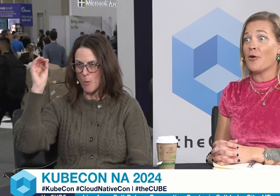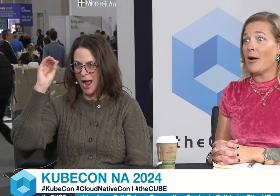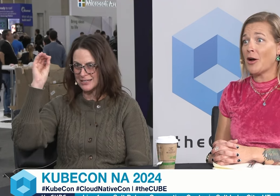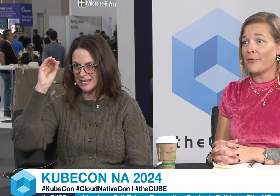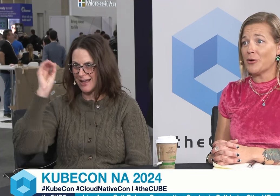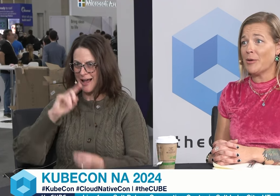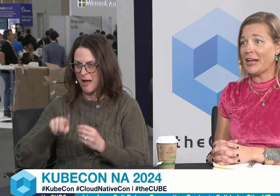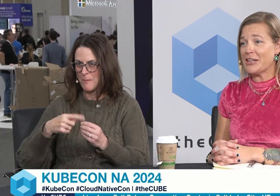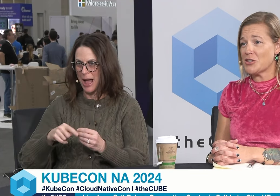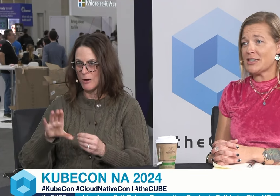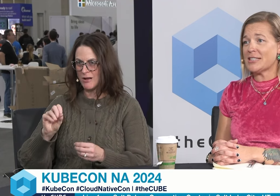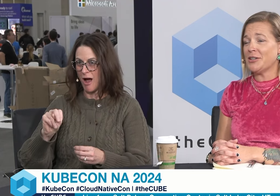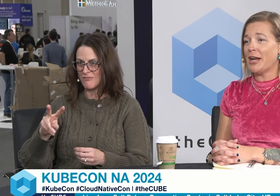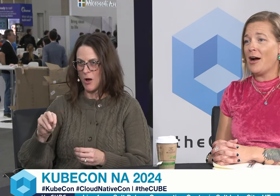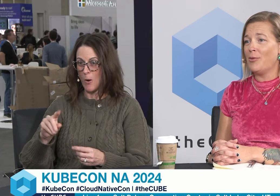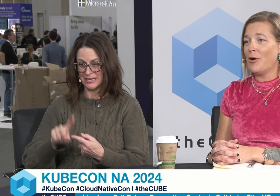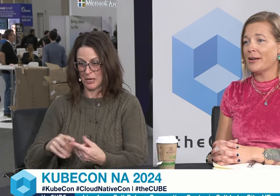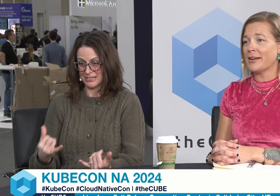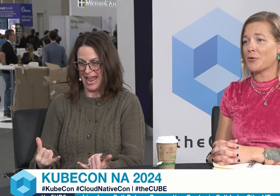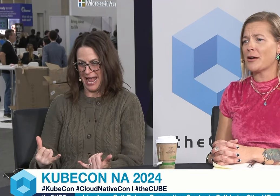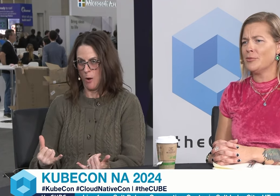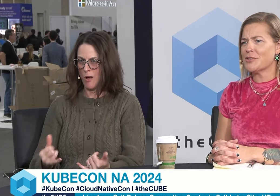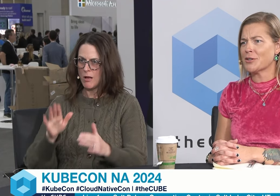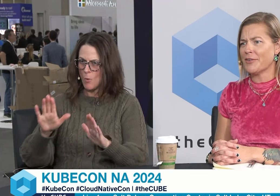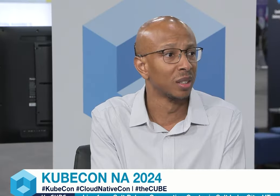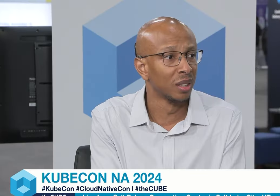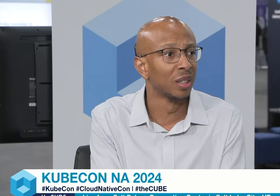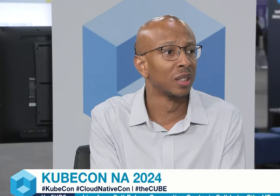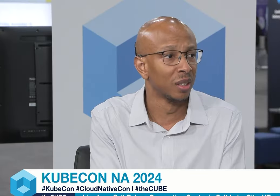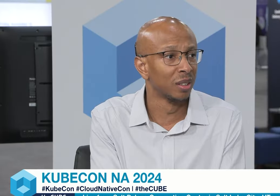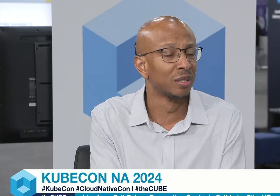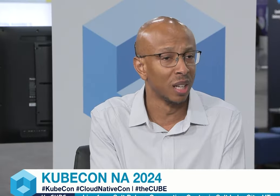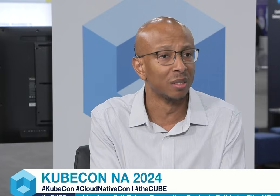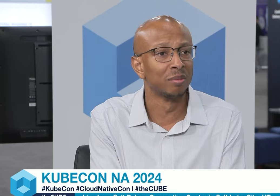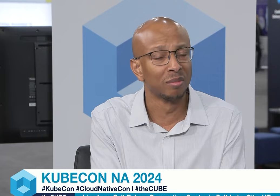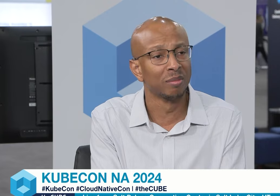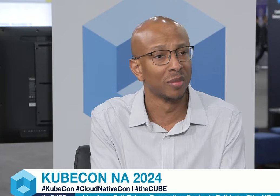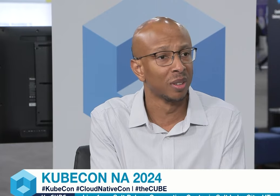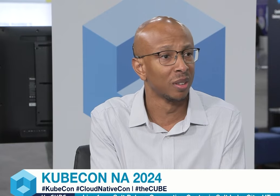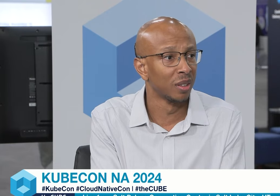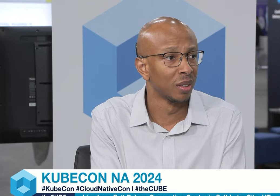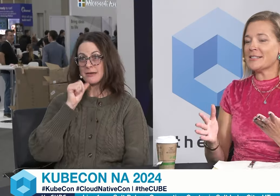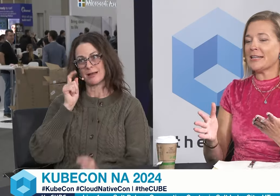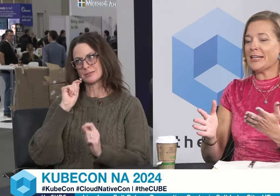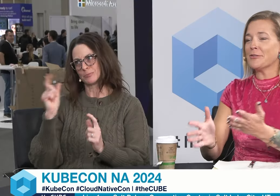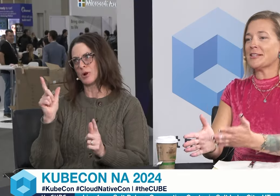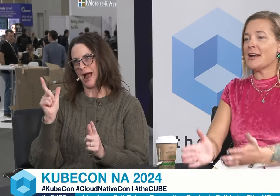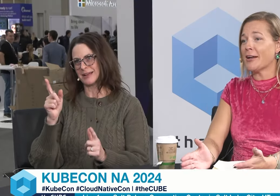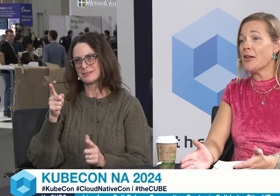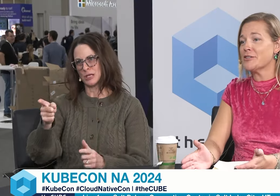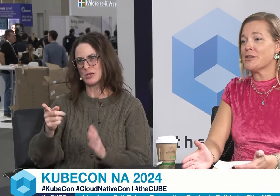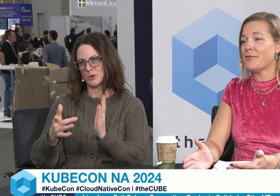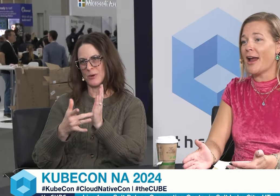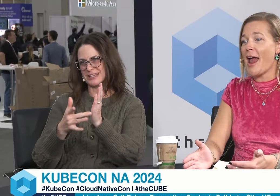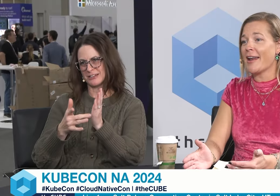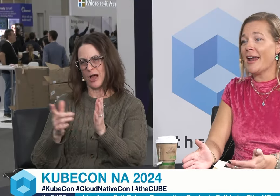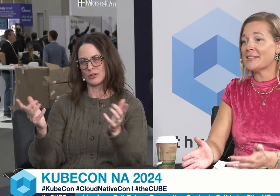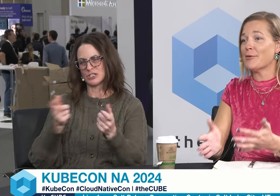I didn't know about Convo Communications until now, but what an incredible service and not surprised that you as a technology fan